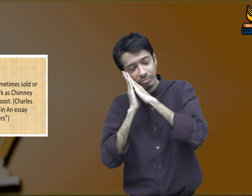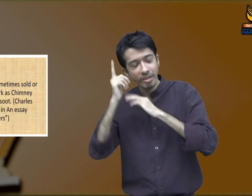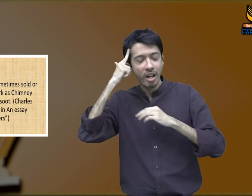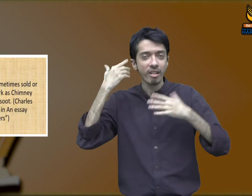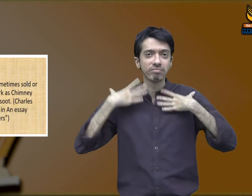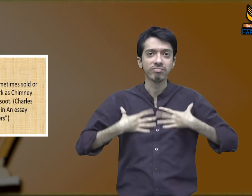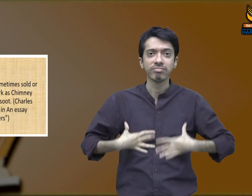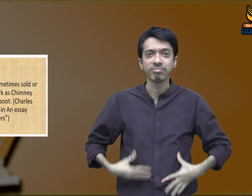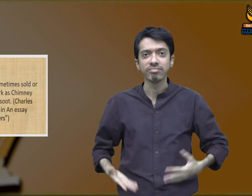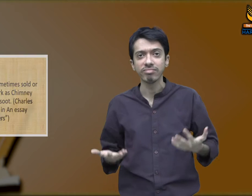and they work in soot.